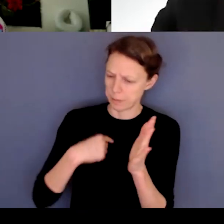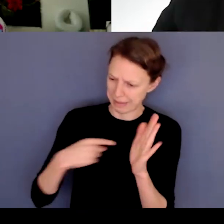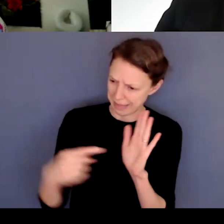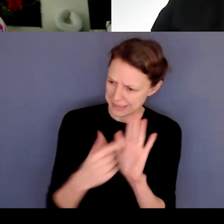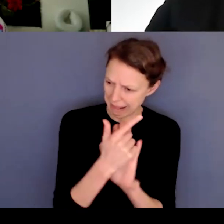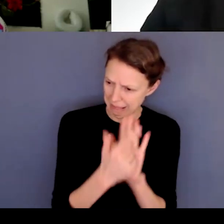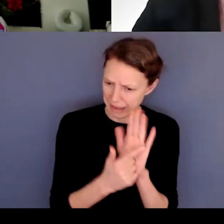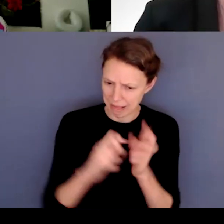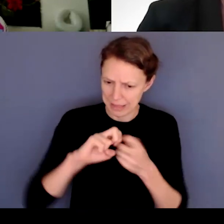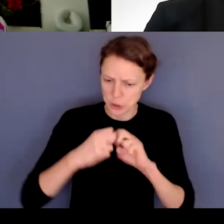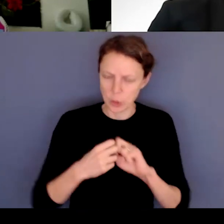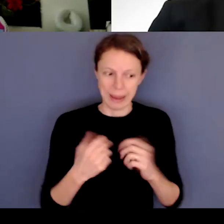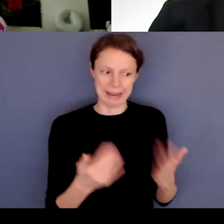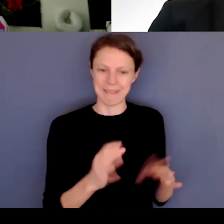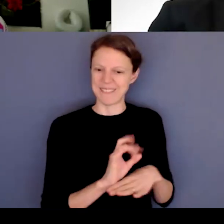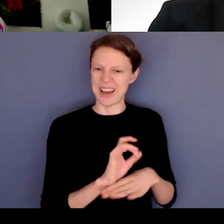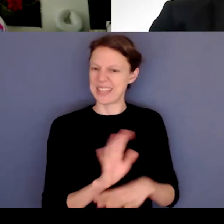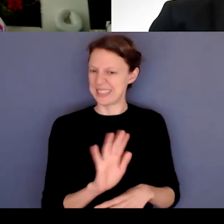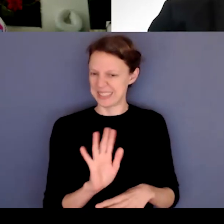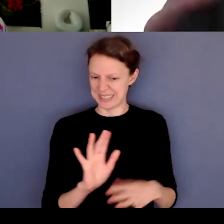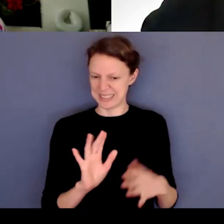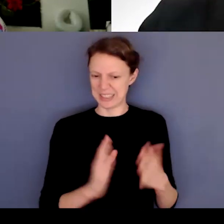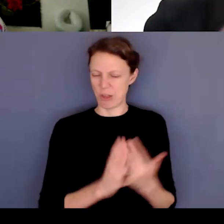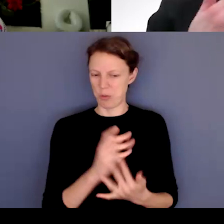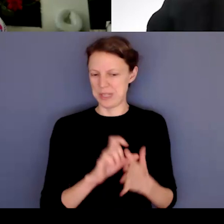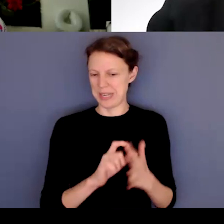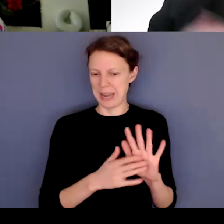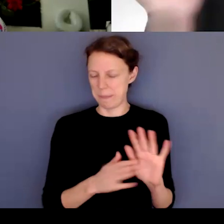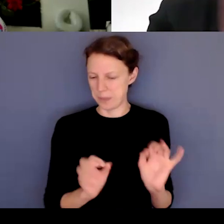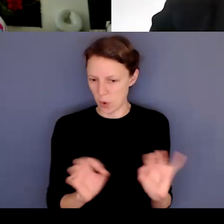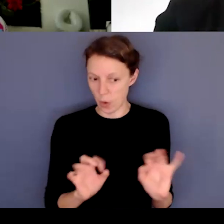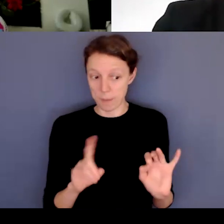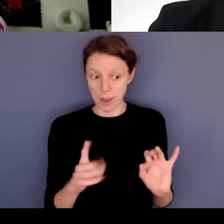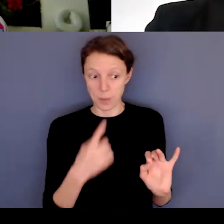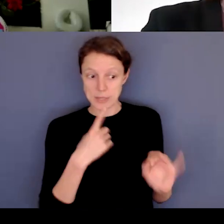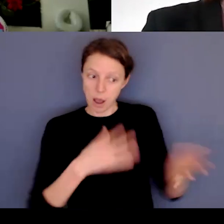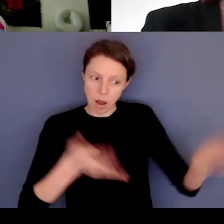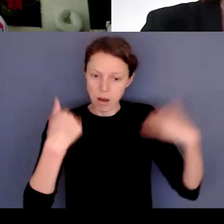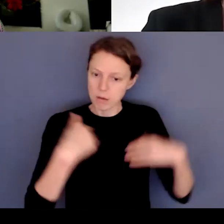giving legal advice via DM but we use that as a channel to kind of say, hey, why don't you come and have a chat with one of our